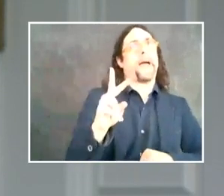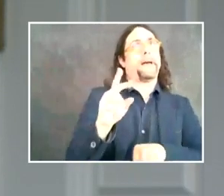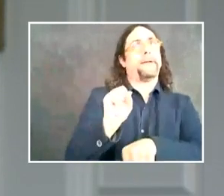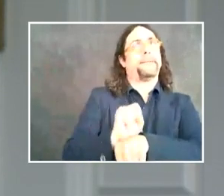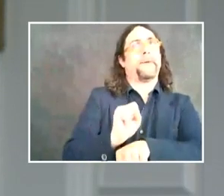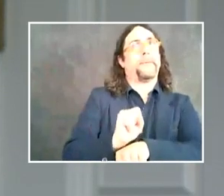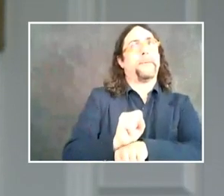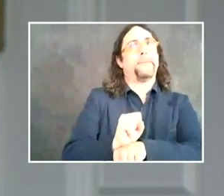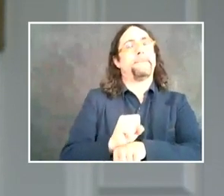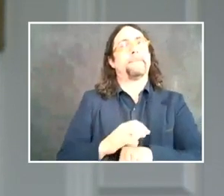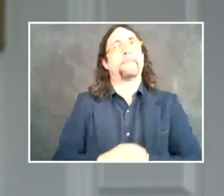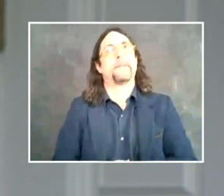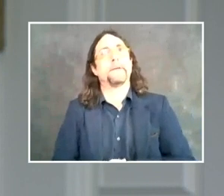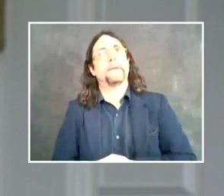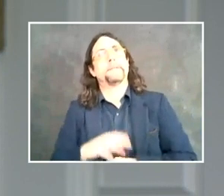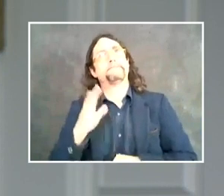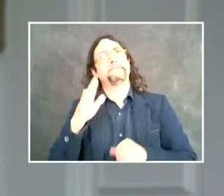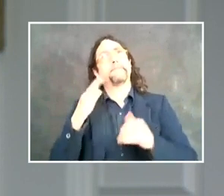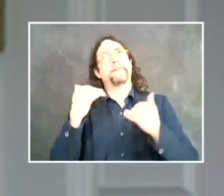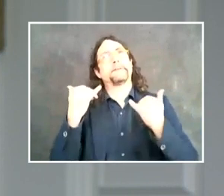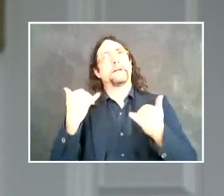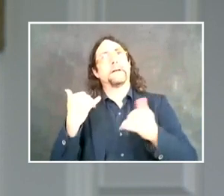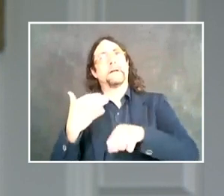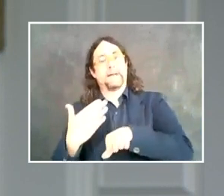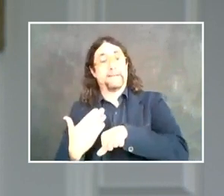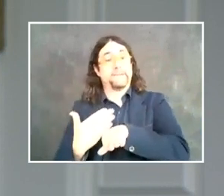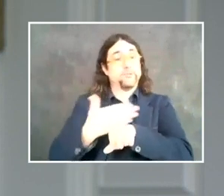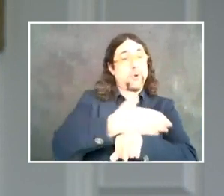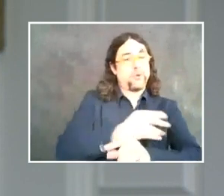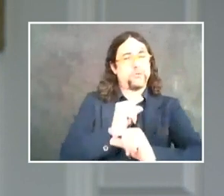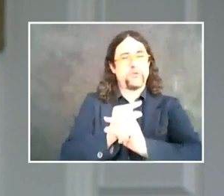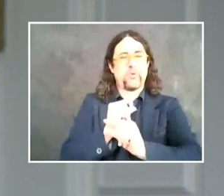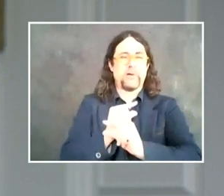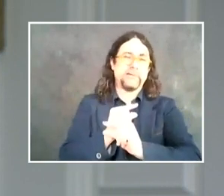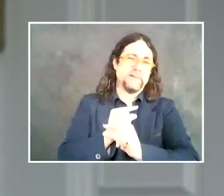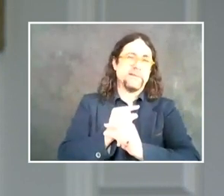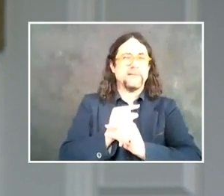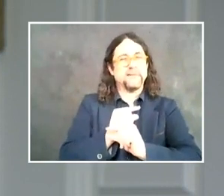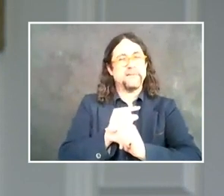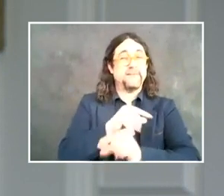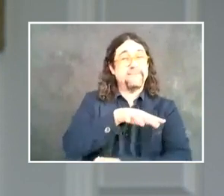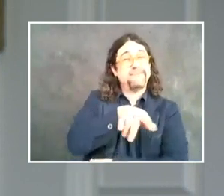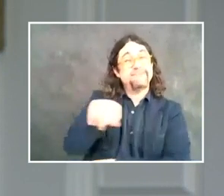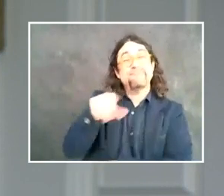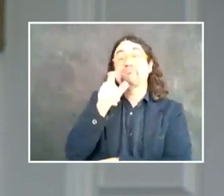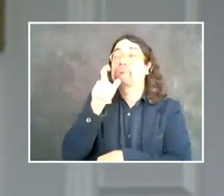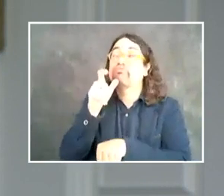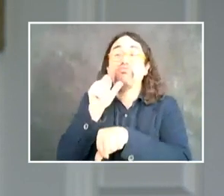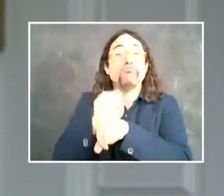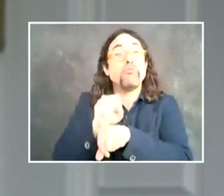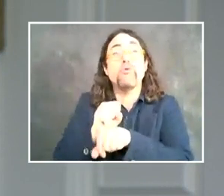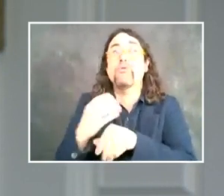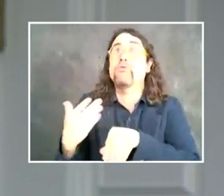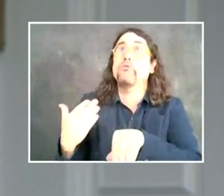SO, WE ARE VERY CAUTIOUS OF HOW WE USE THOSE CROSSING GUARDS,